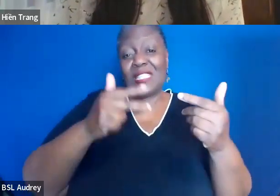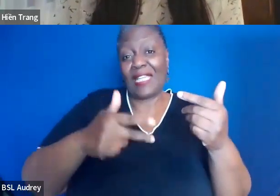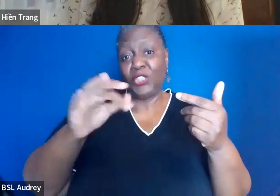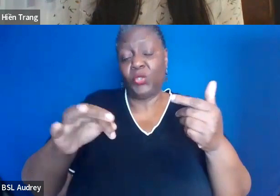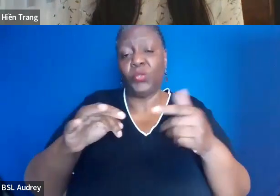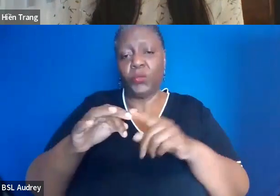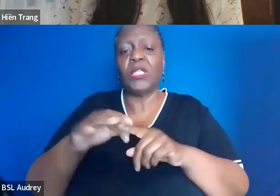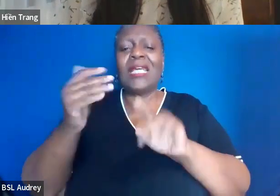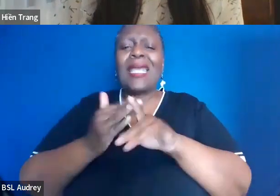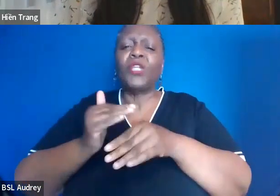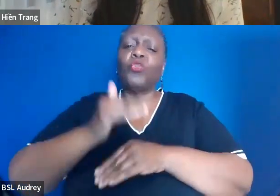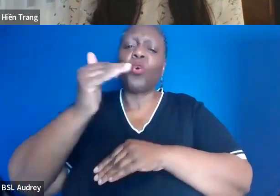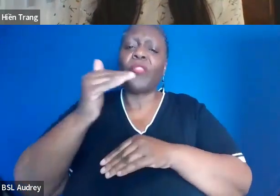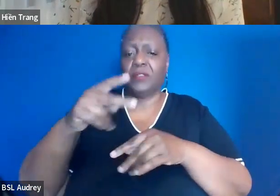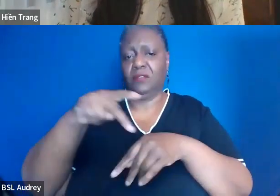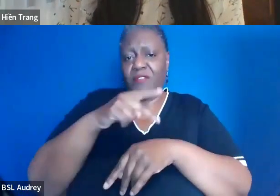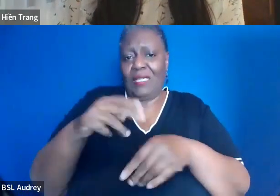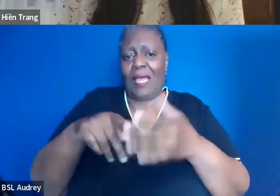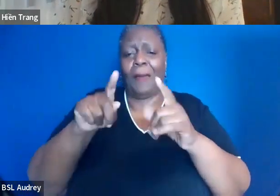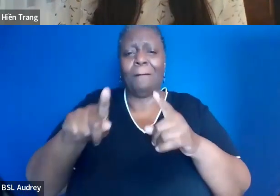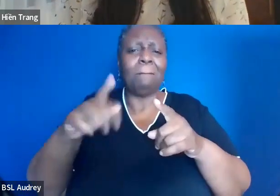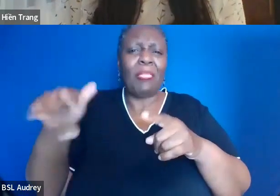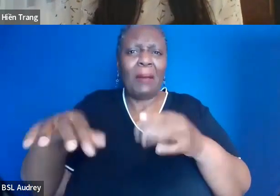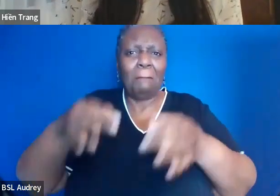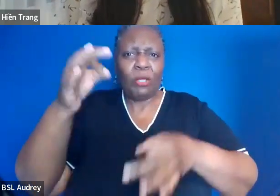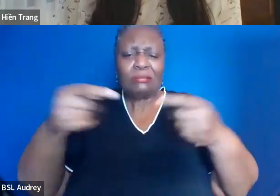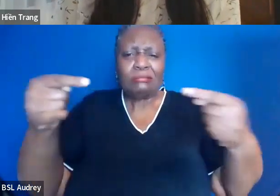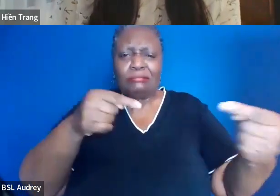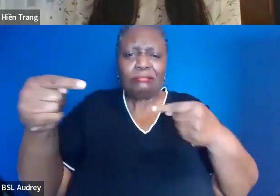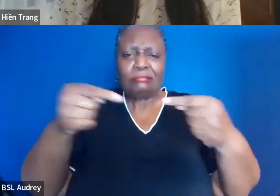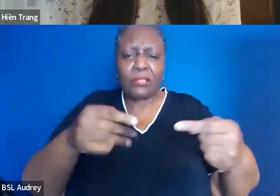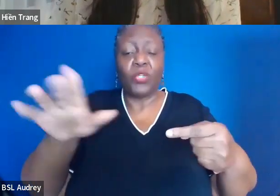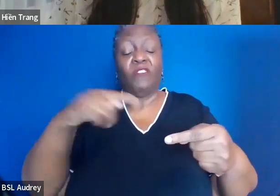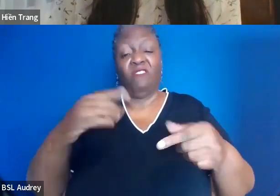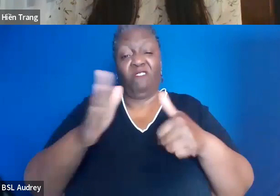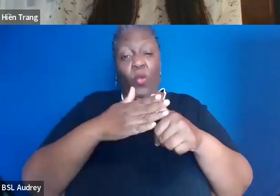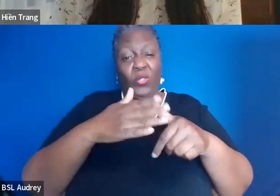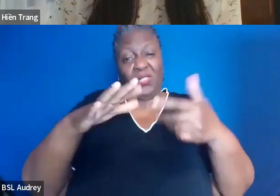during eras of political turmoil either as a concubine or single woman with many lovers